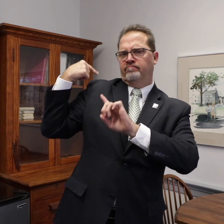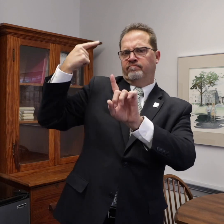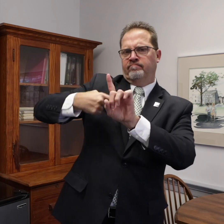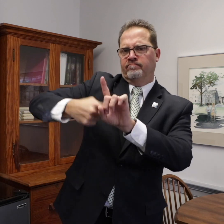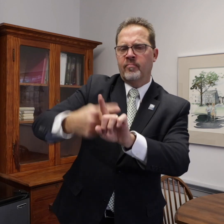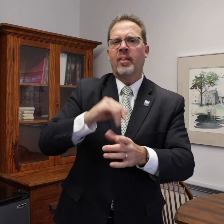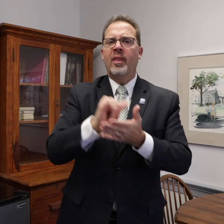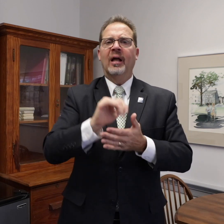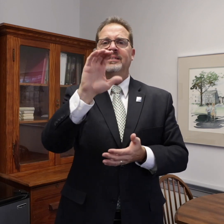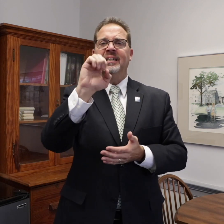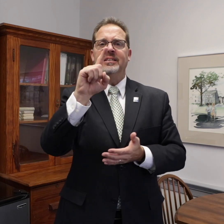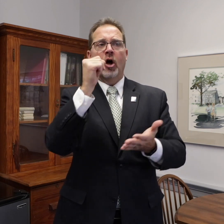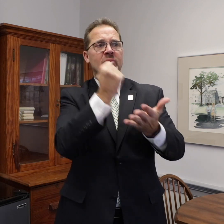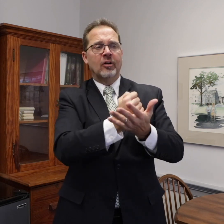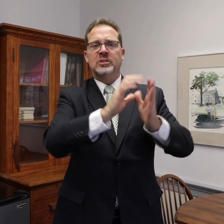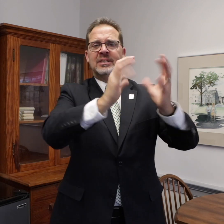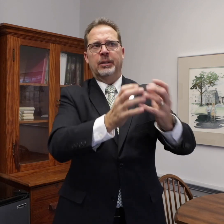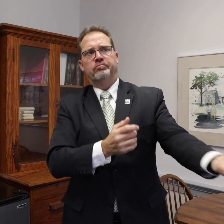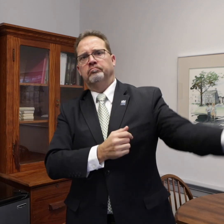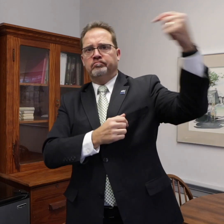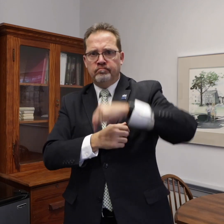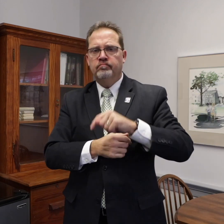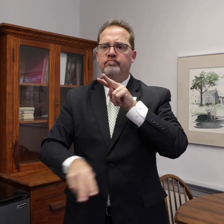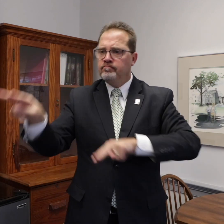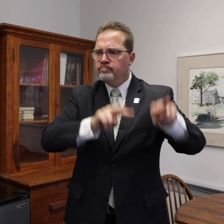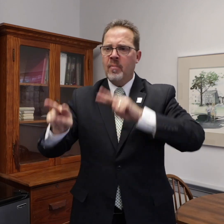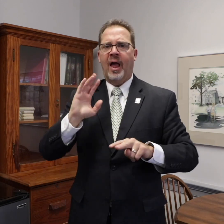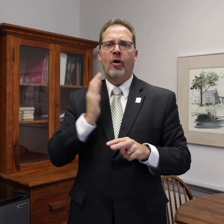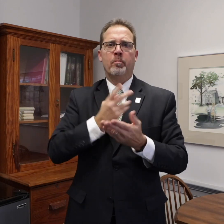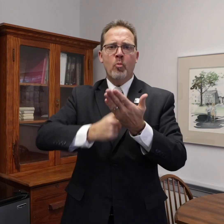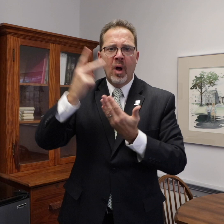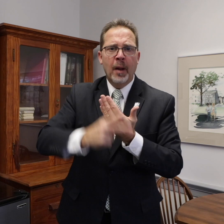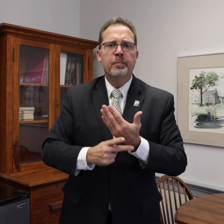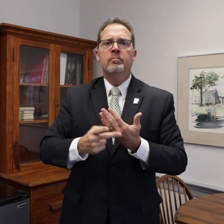team had their site visit at PSD. I am pleased to announce that the CEASD